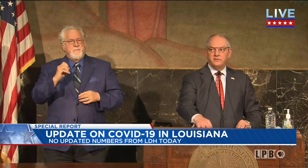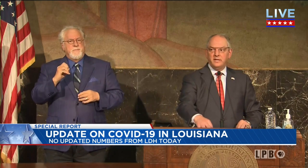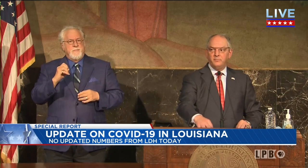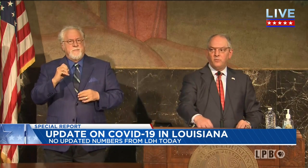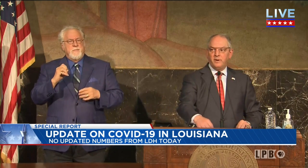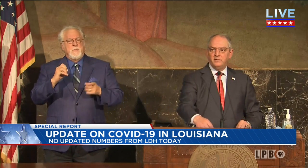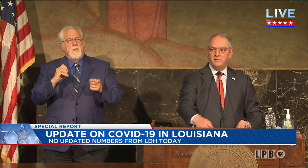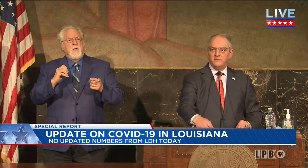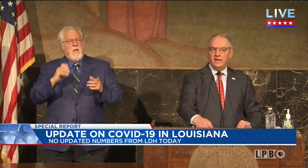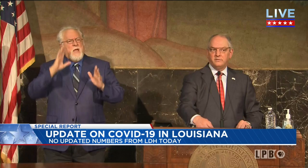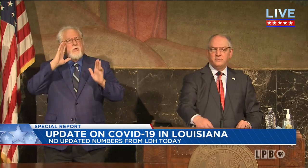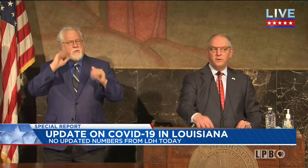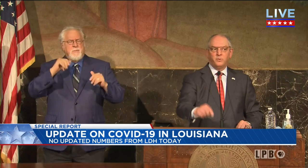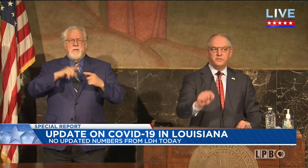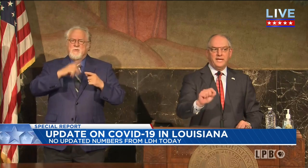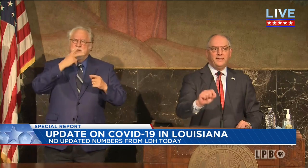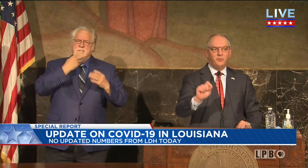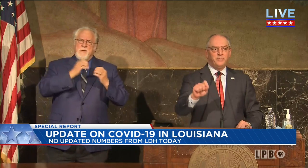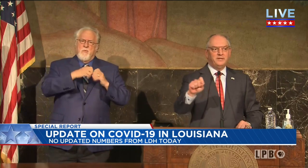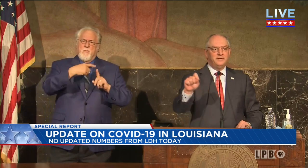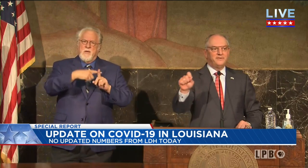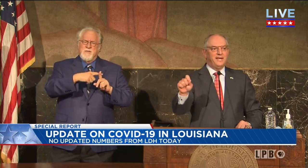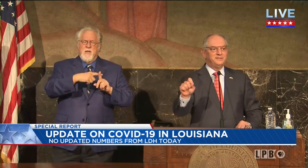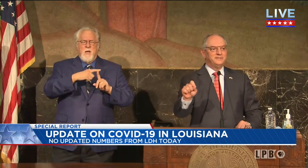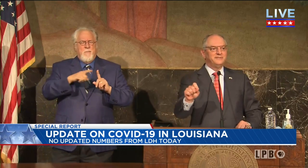WE'VE EVER BEEN THUS FAR IN THE